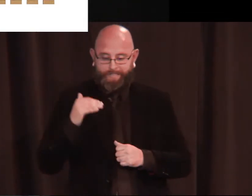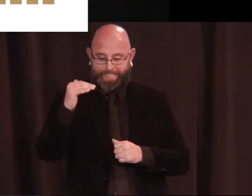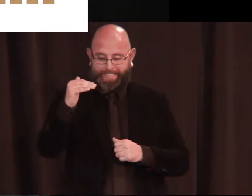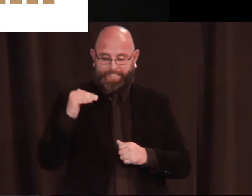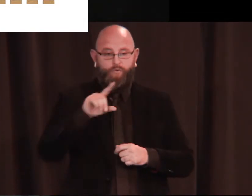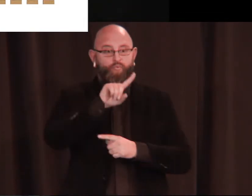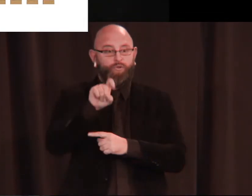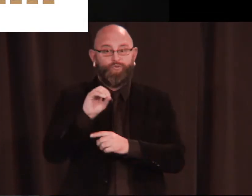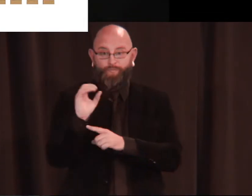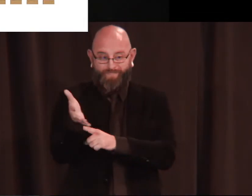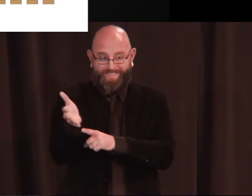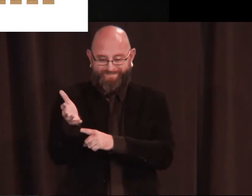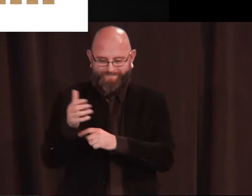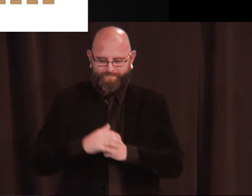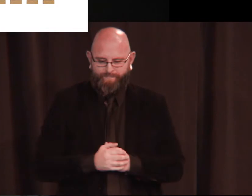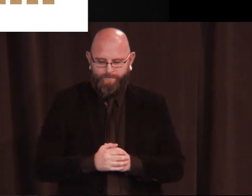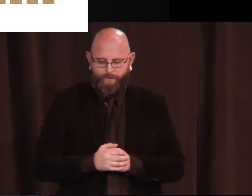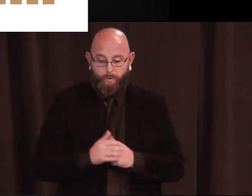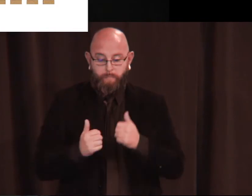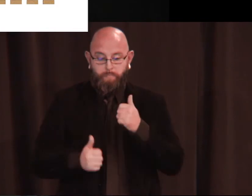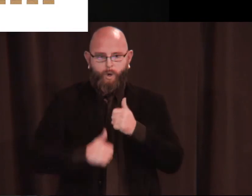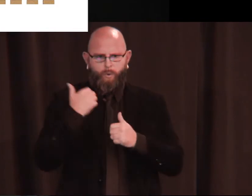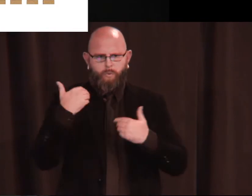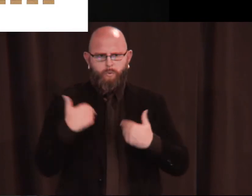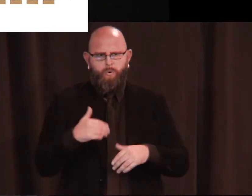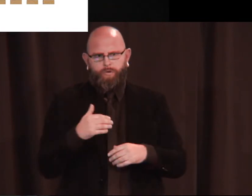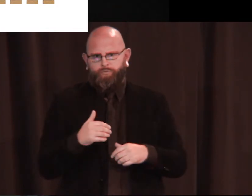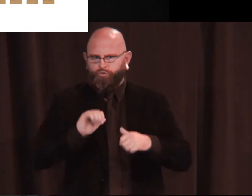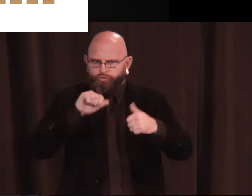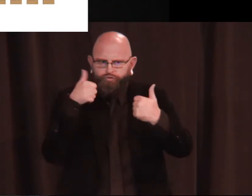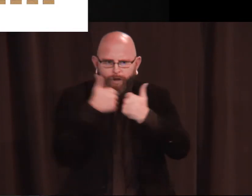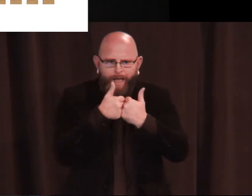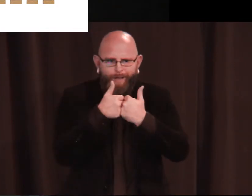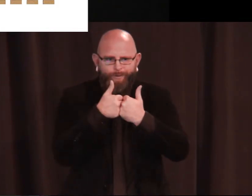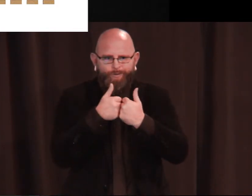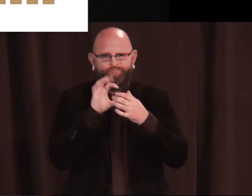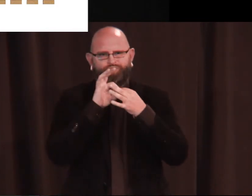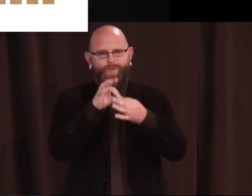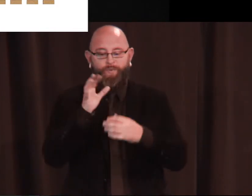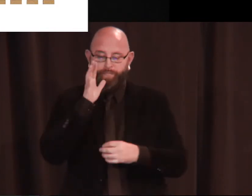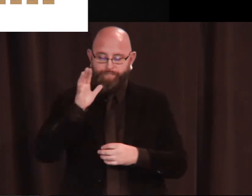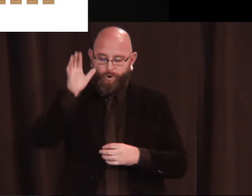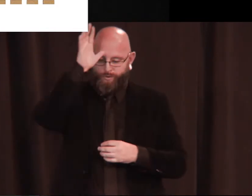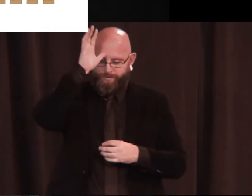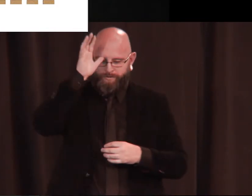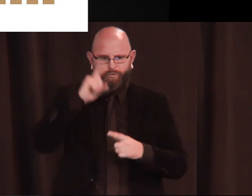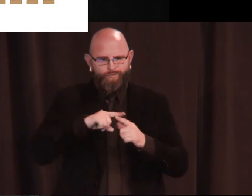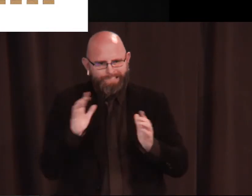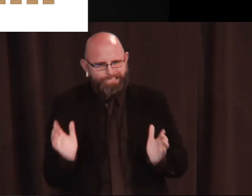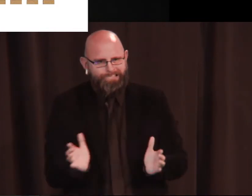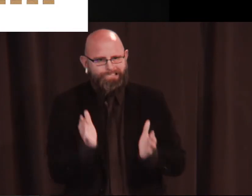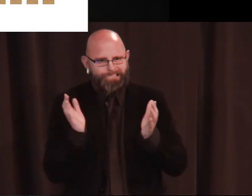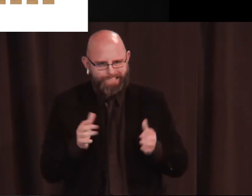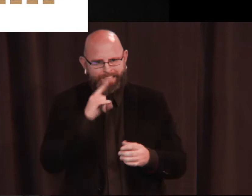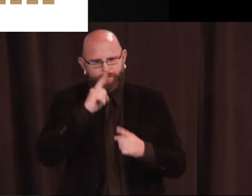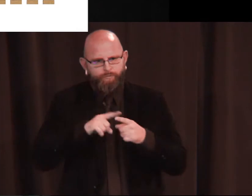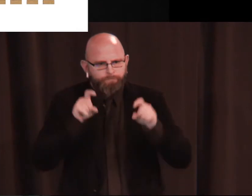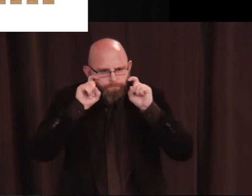What's the biggest challenge that parents report in getting kids to wear their hearing aids? So we asked the parents that question.